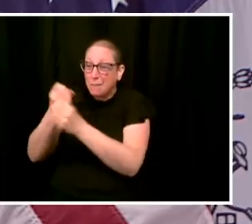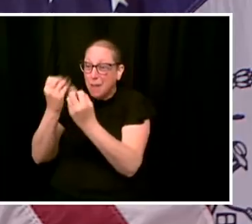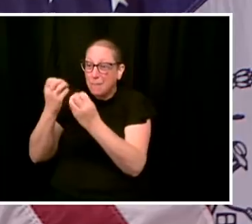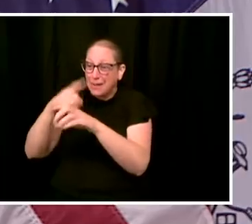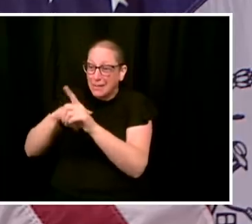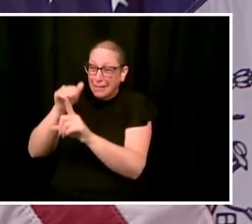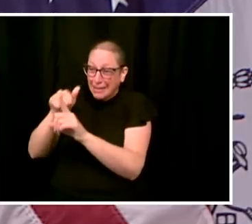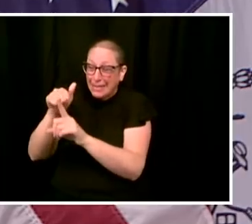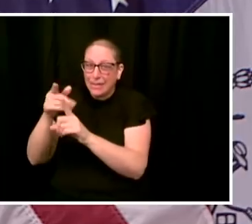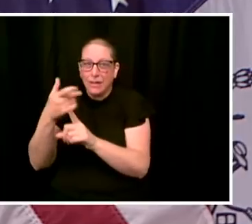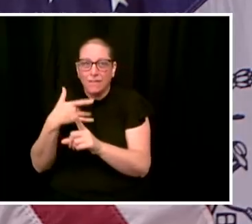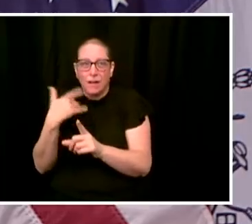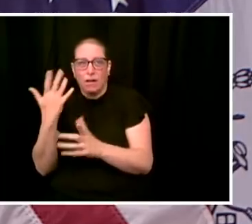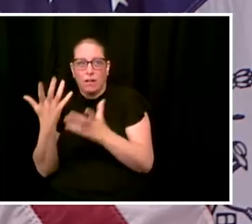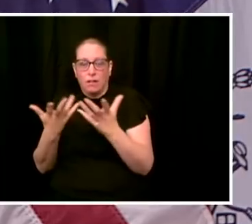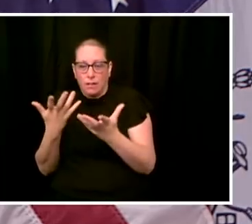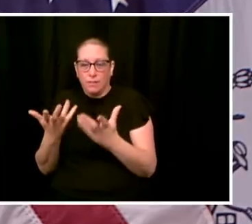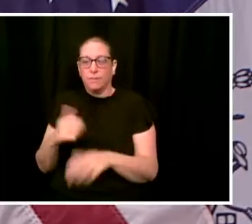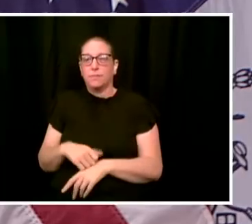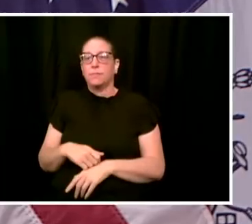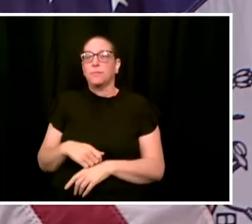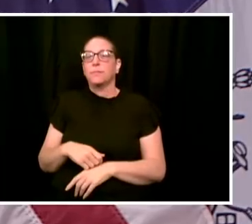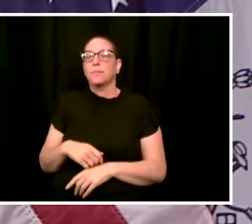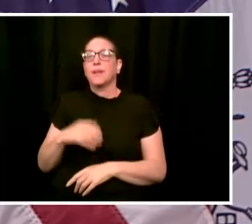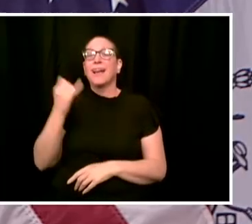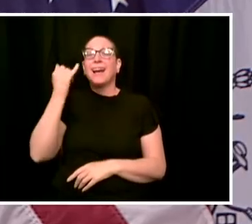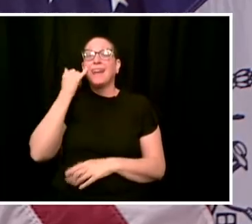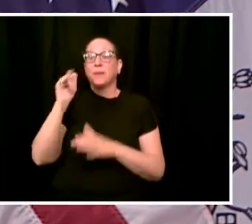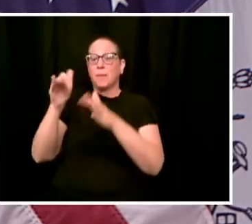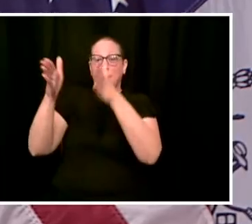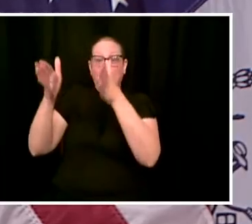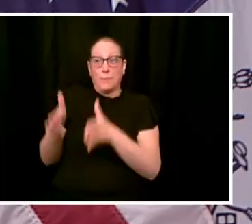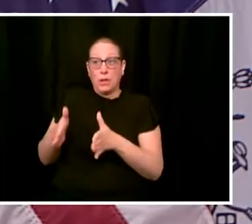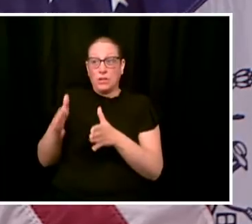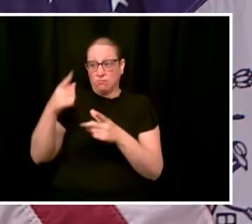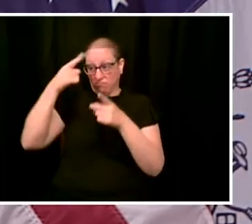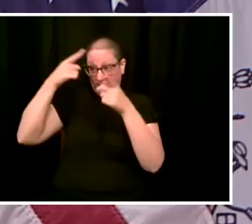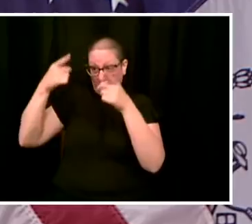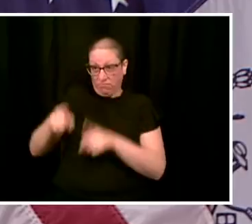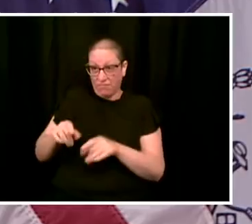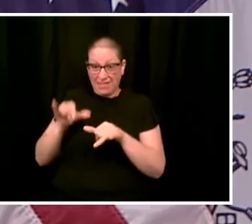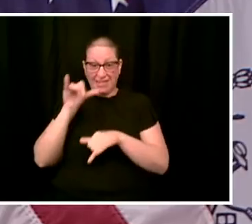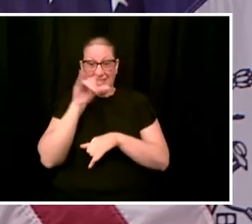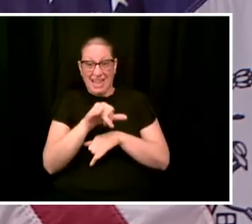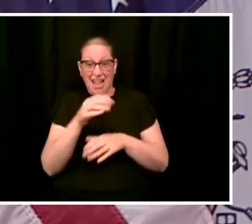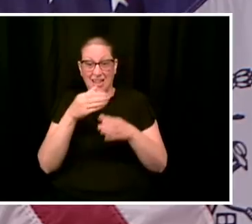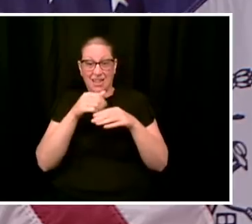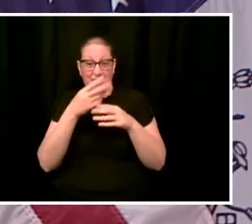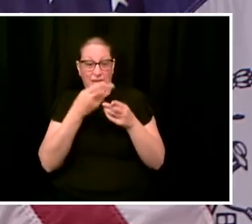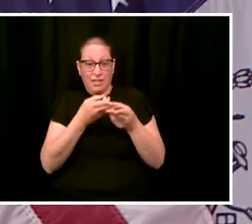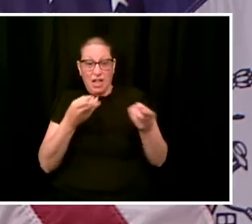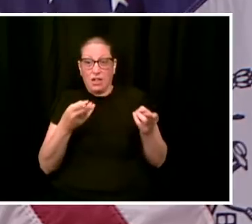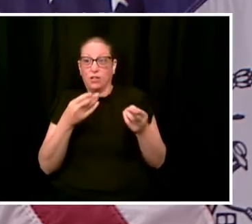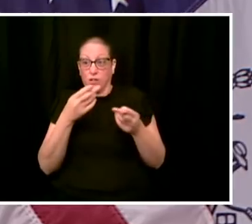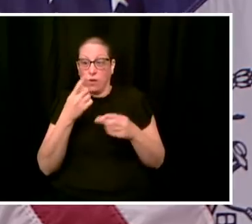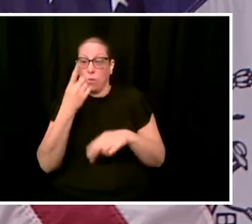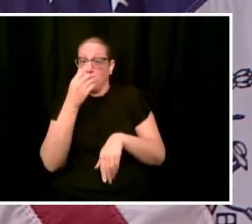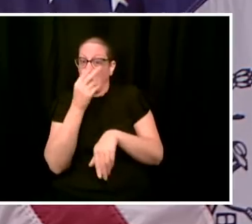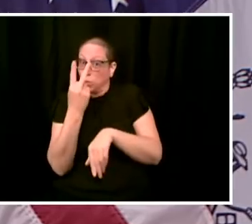MULTIPLE EFFORTS T GOETAC MHINE IN. EVEN IF YOU GET SOMEONE IN, IT IS STILL ONE NIGHT LESS THEY WERE ON